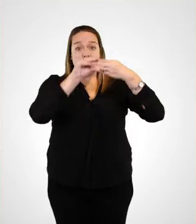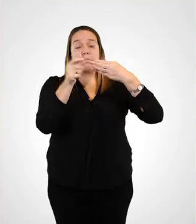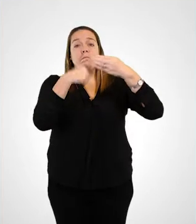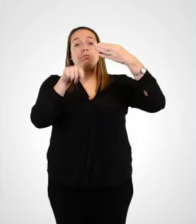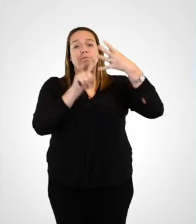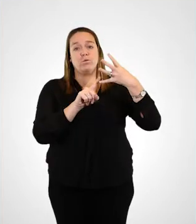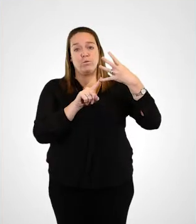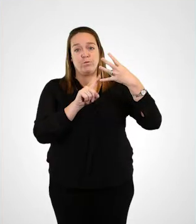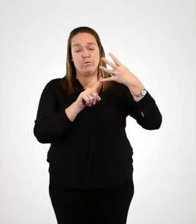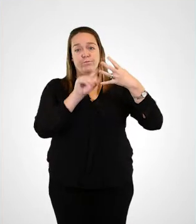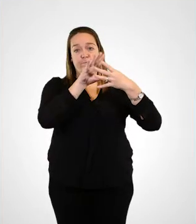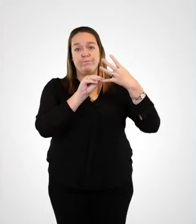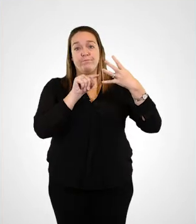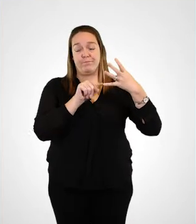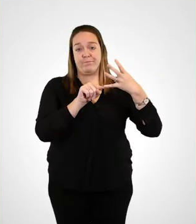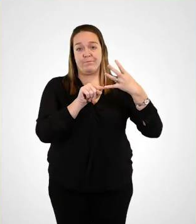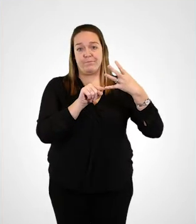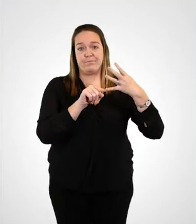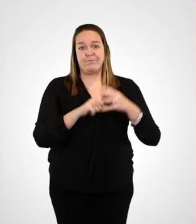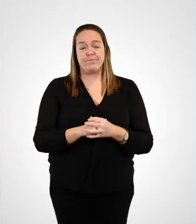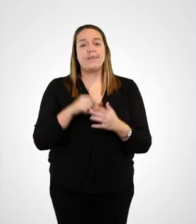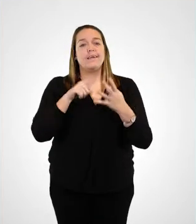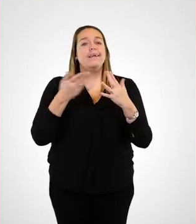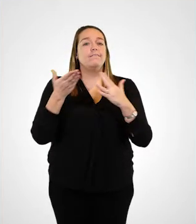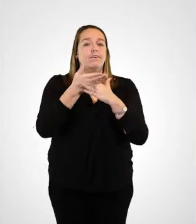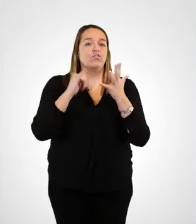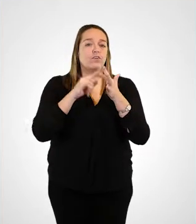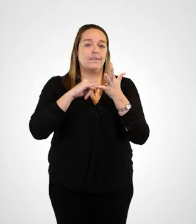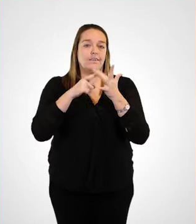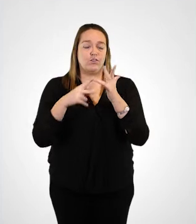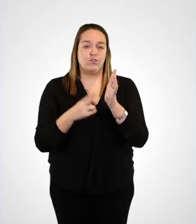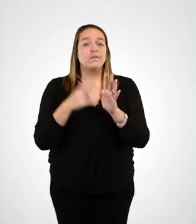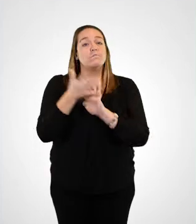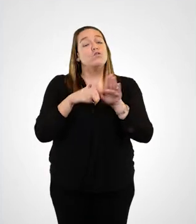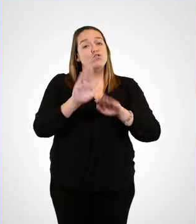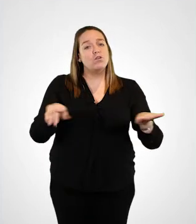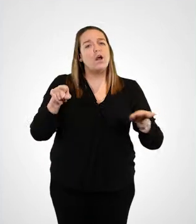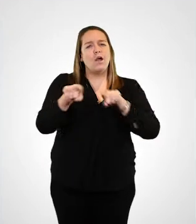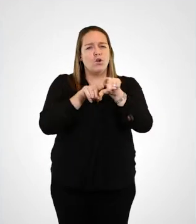apply all three of the previous approaches to an intervention session so